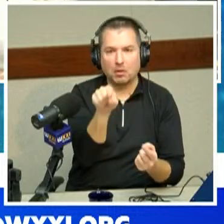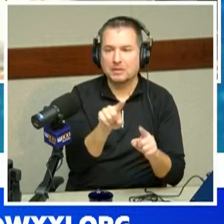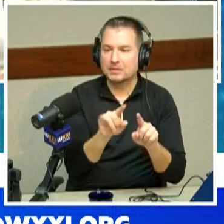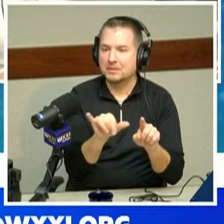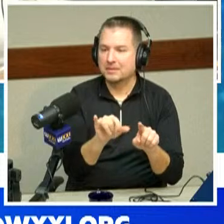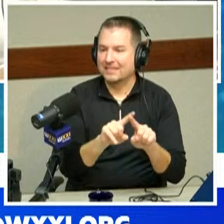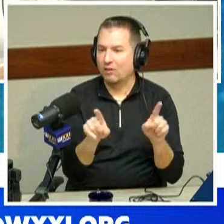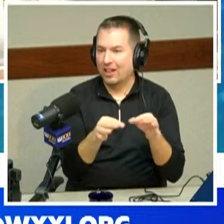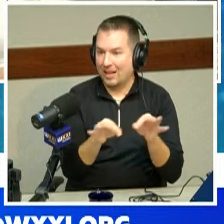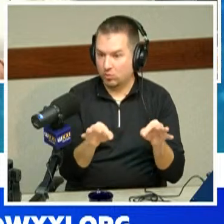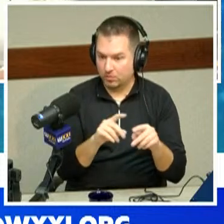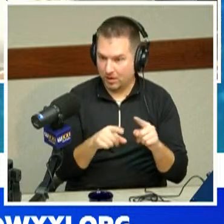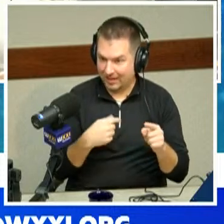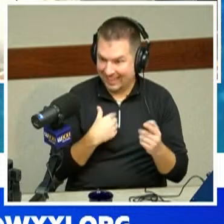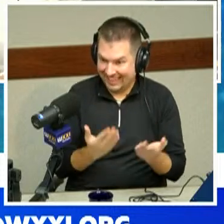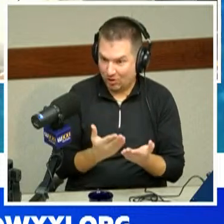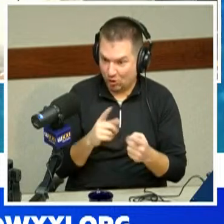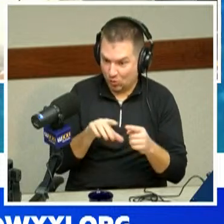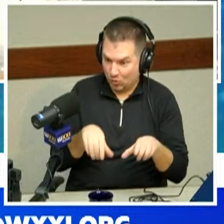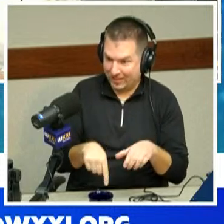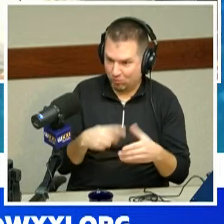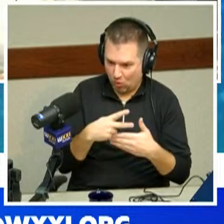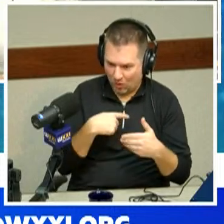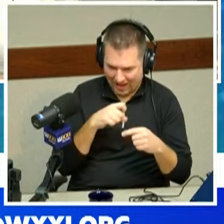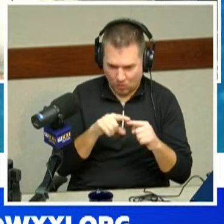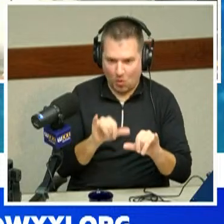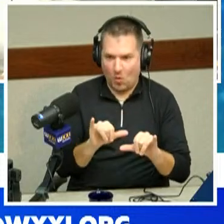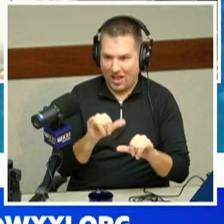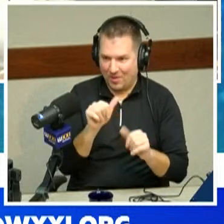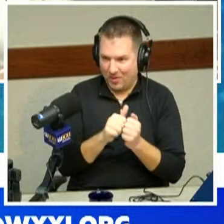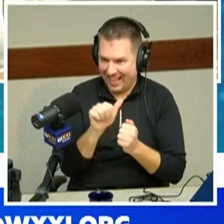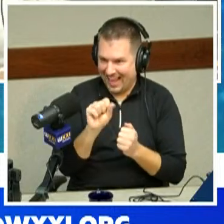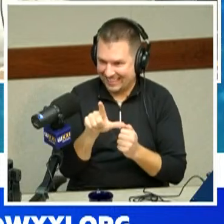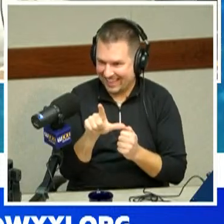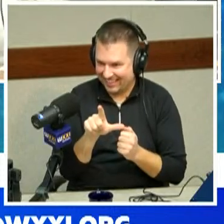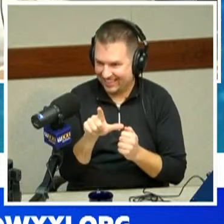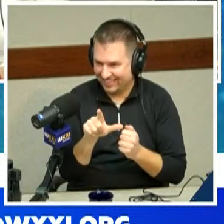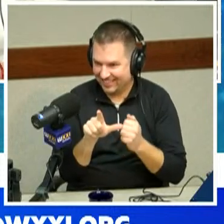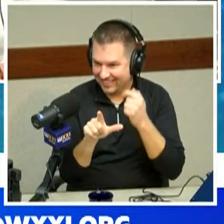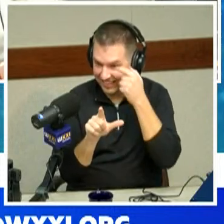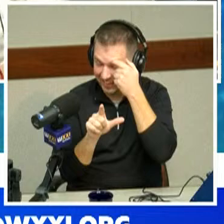take it into consideration here just to do this program as we've discussed so um and then on top